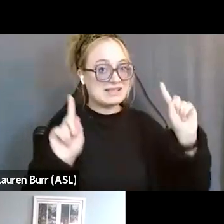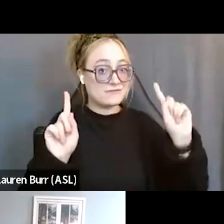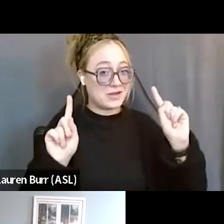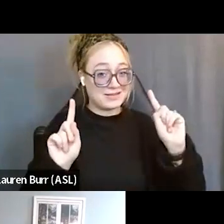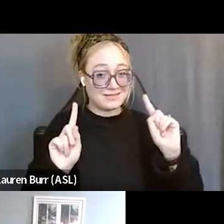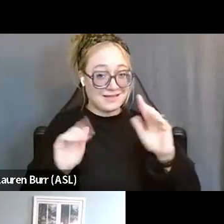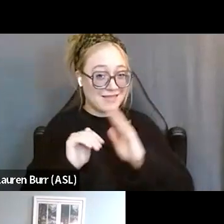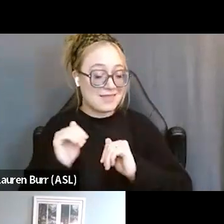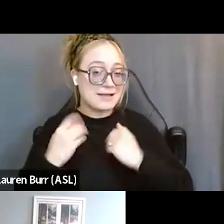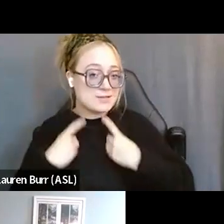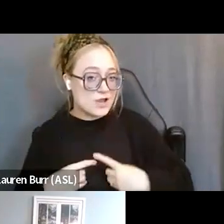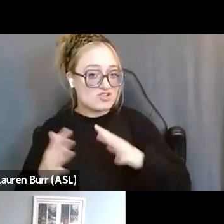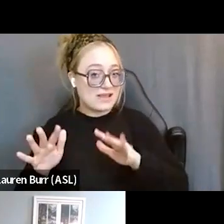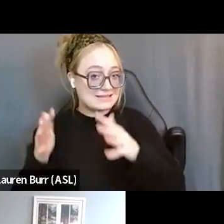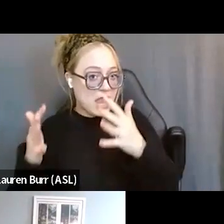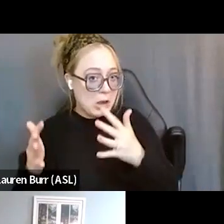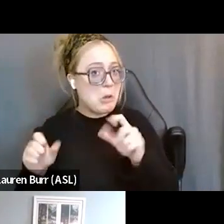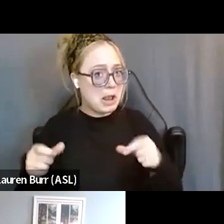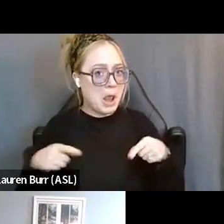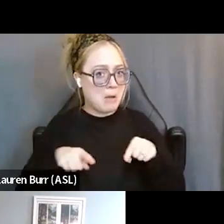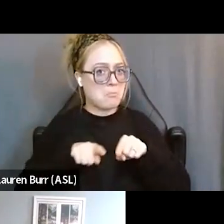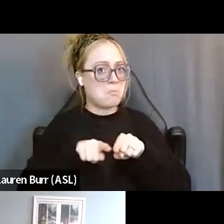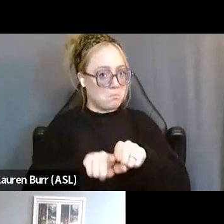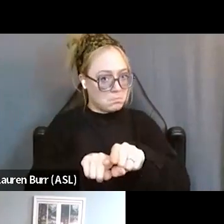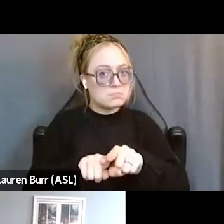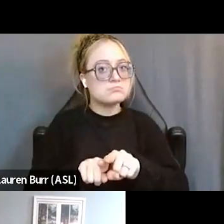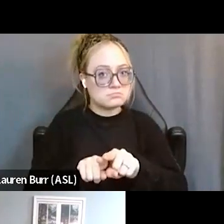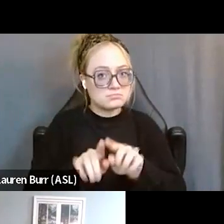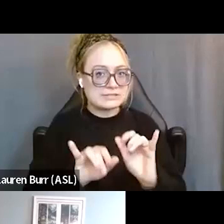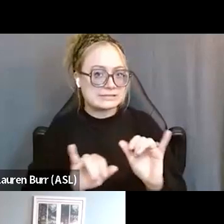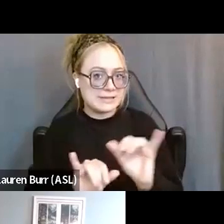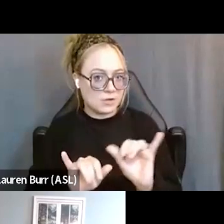mental illnesses turn out to not really be that different if we just kind of keep digging.